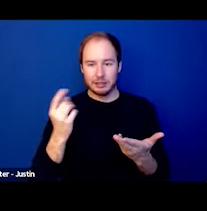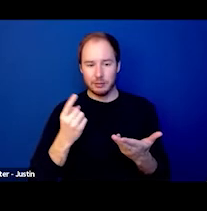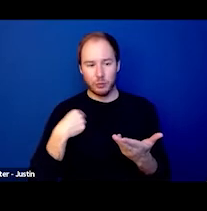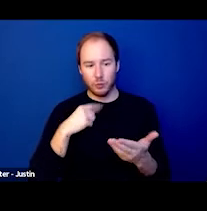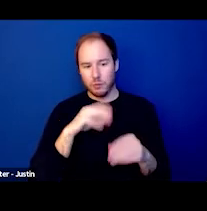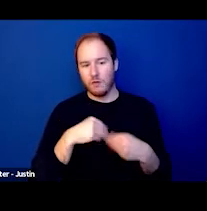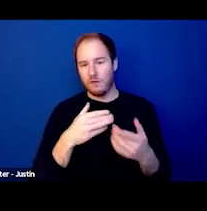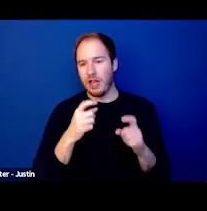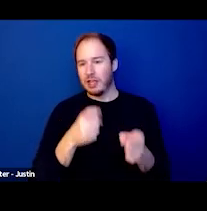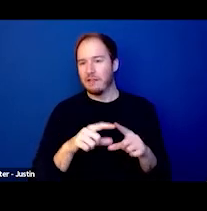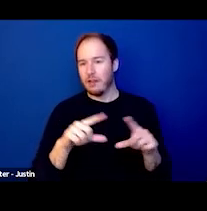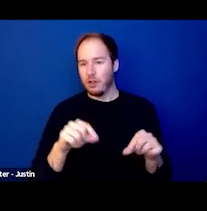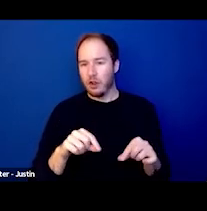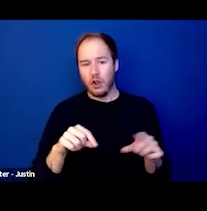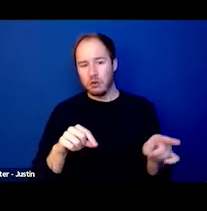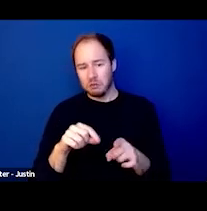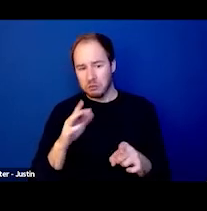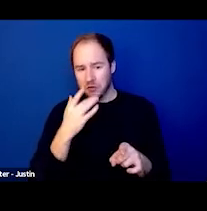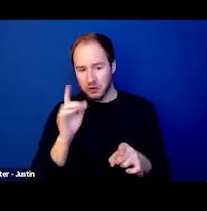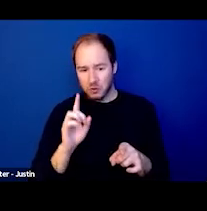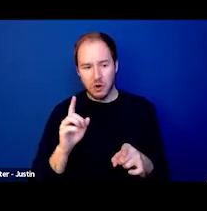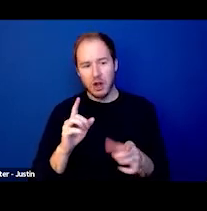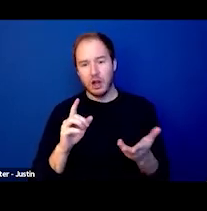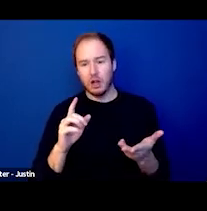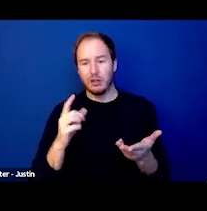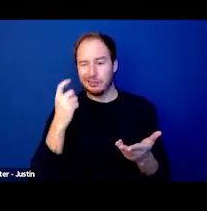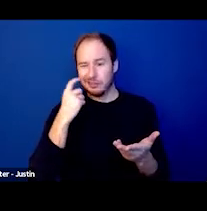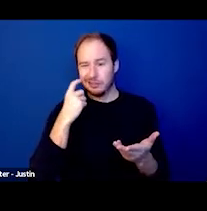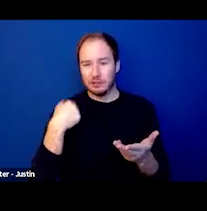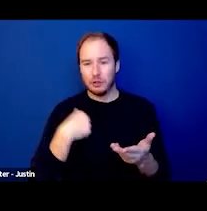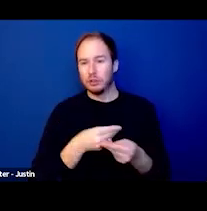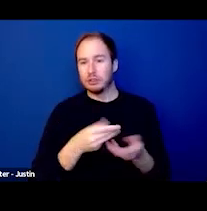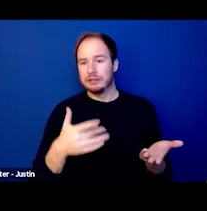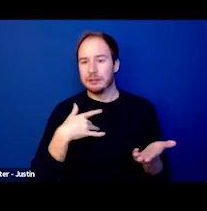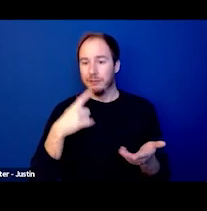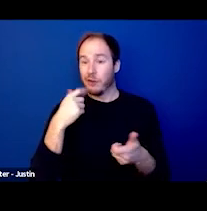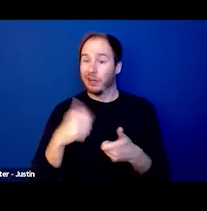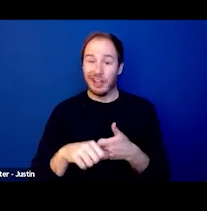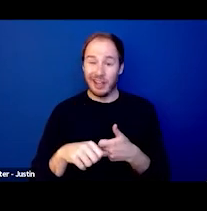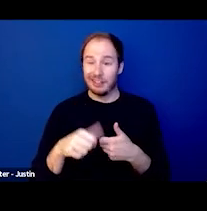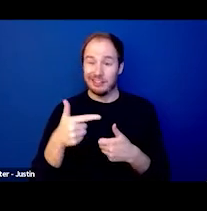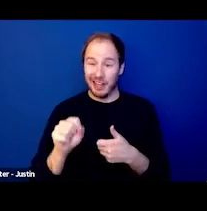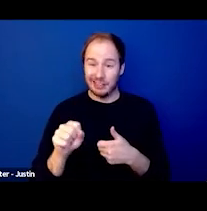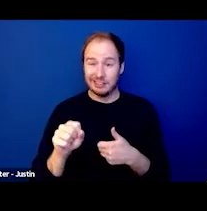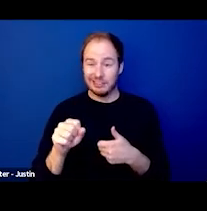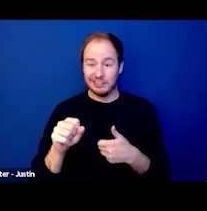and we try to ask people where they prefer. So recently we've been giving a lot of gas gift cards because that's what's most interesting